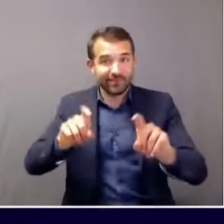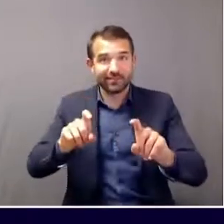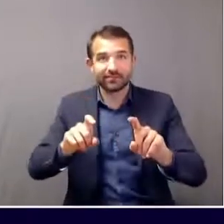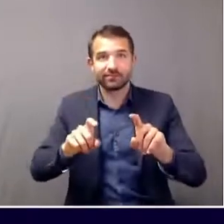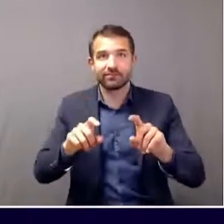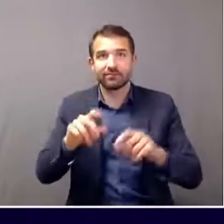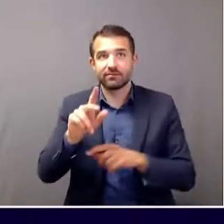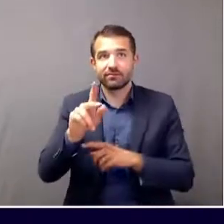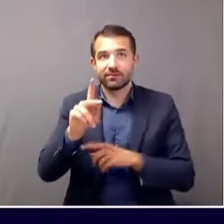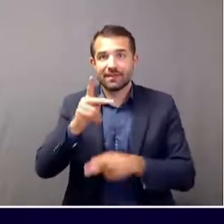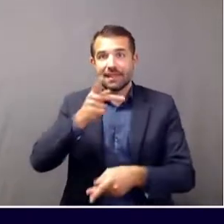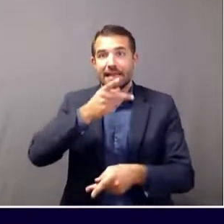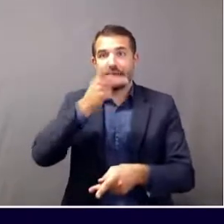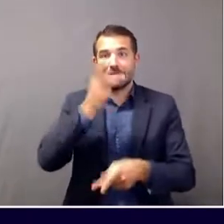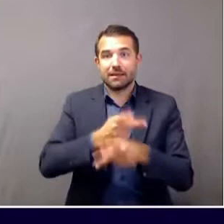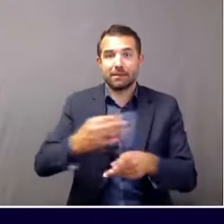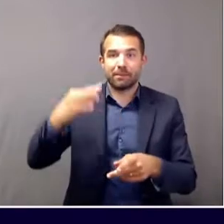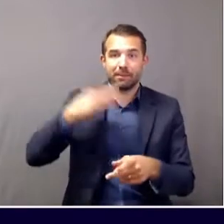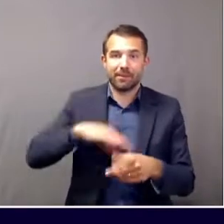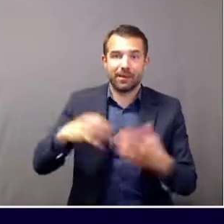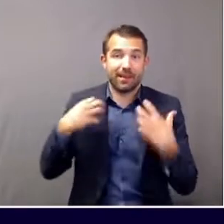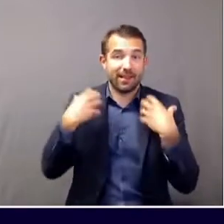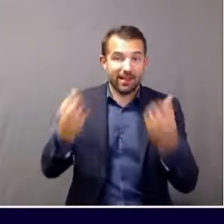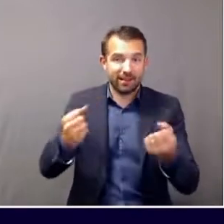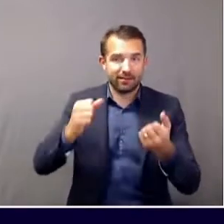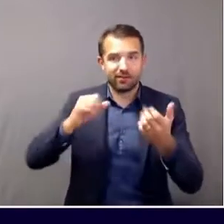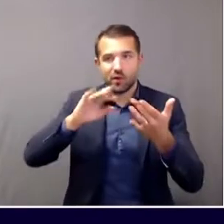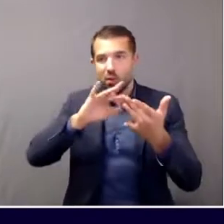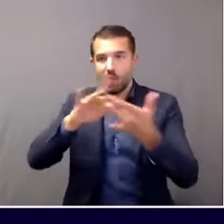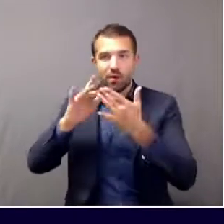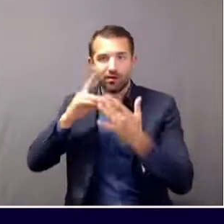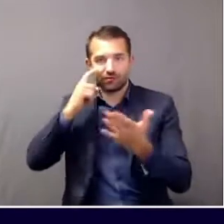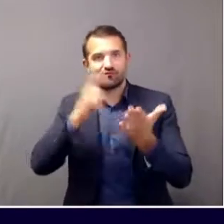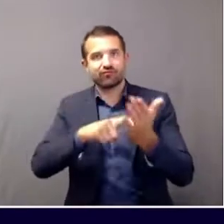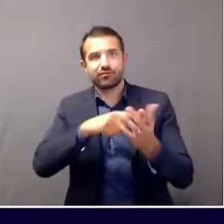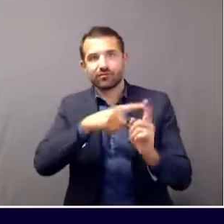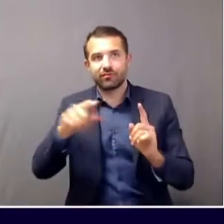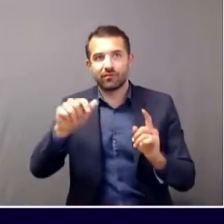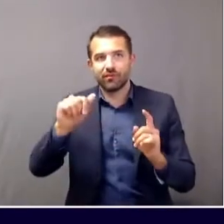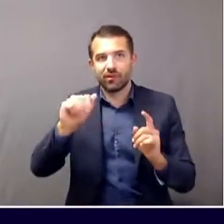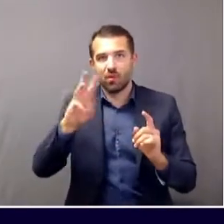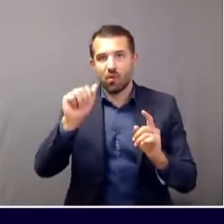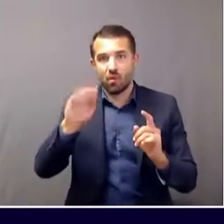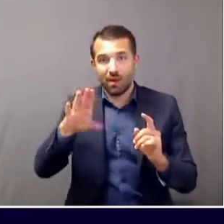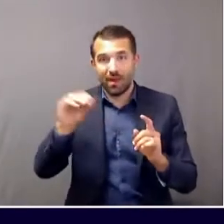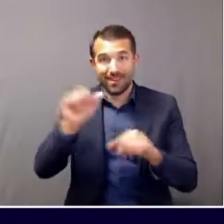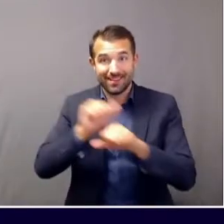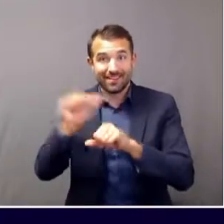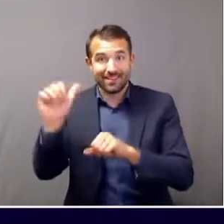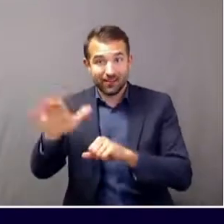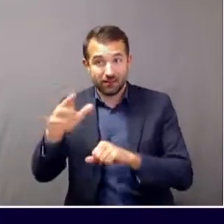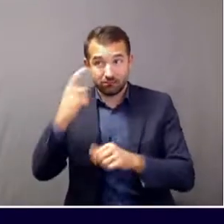and see the list of this Robinson this sends the so